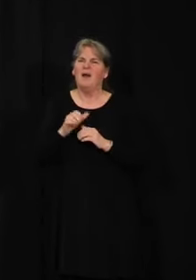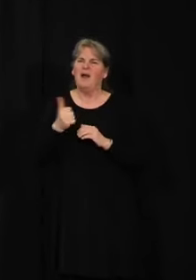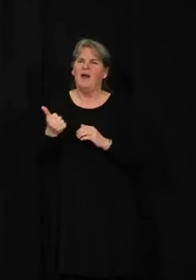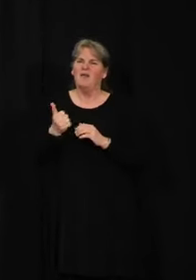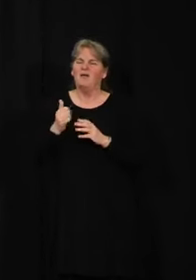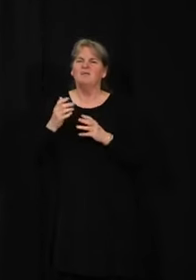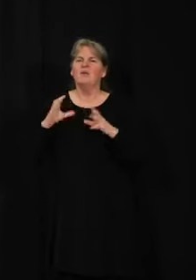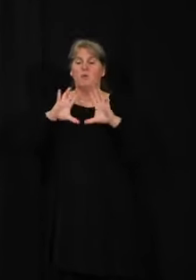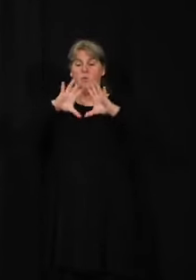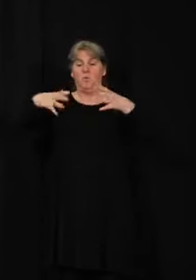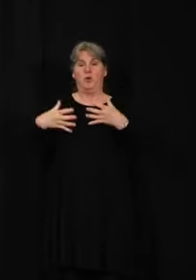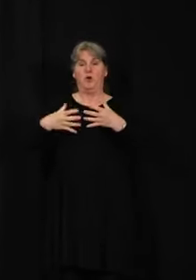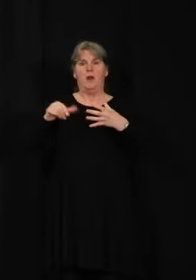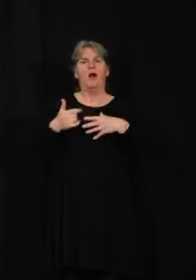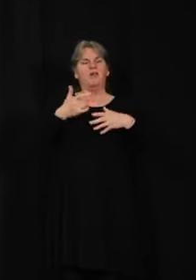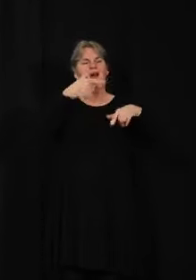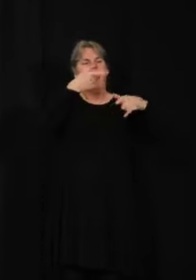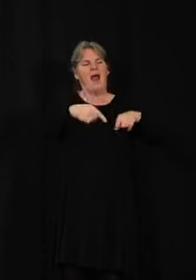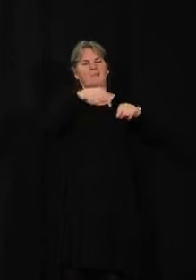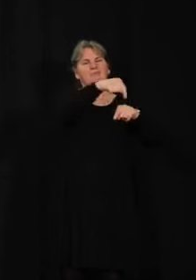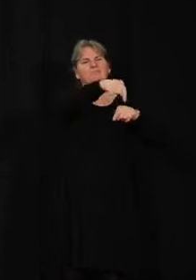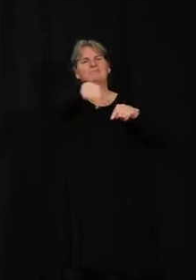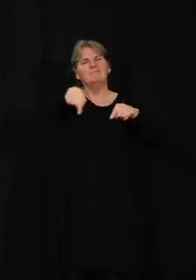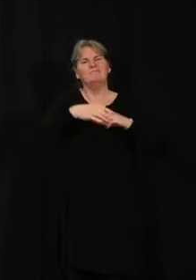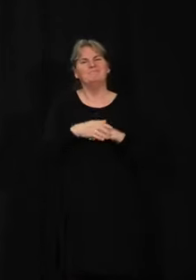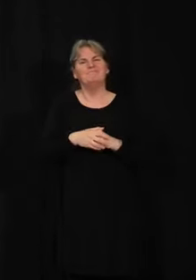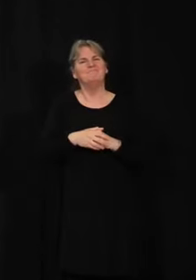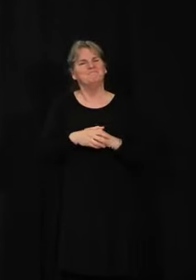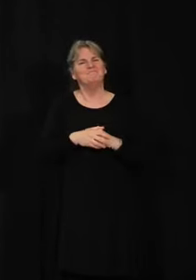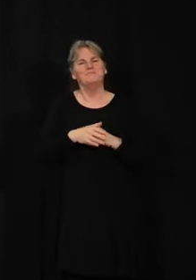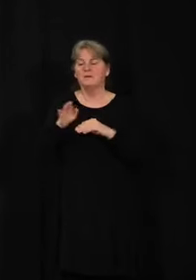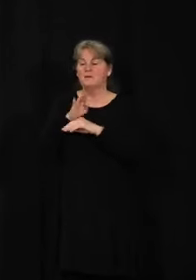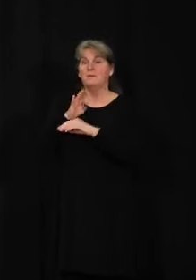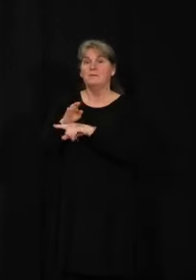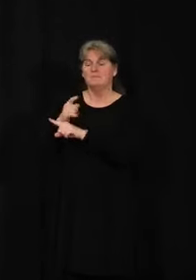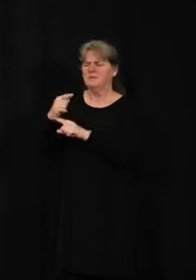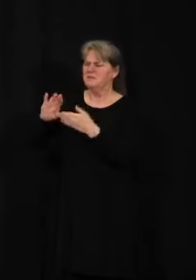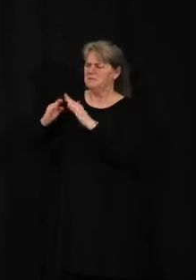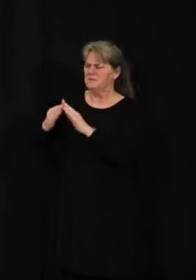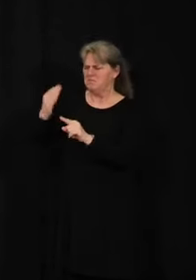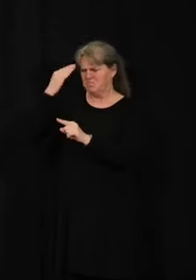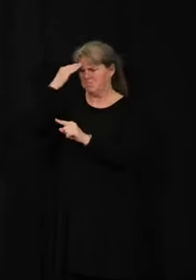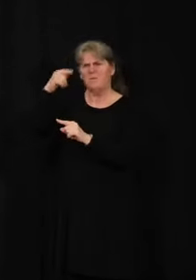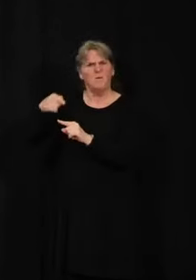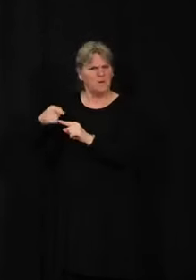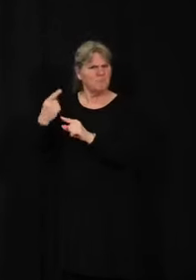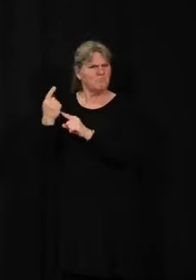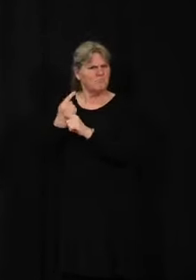of the world. I know the business community recognizes the importance of proper planning for operations